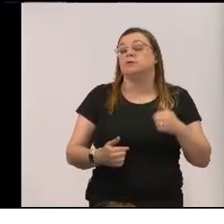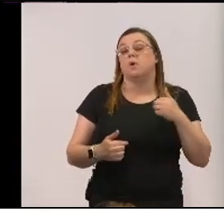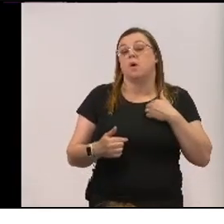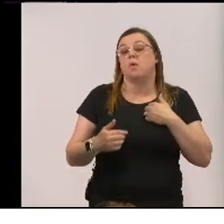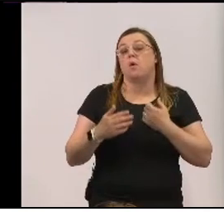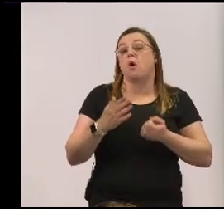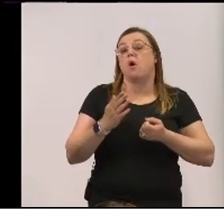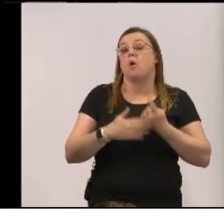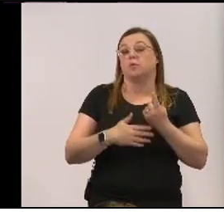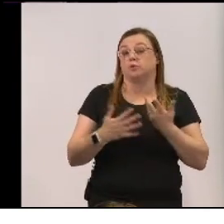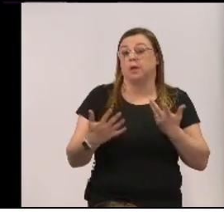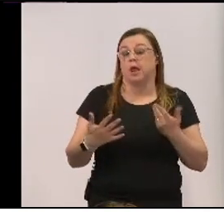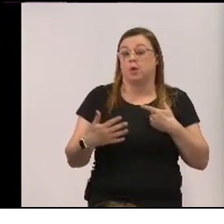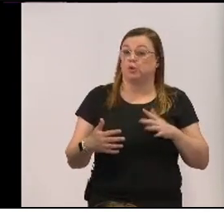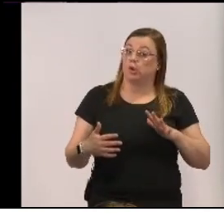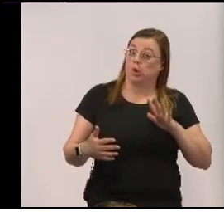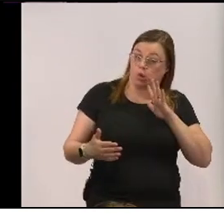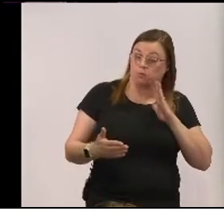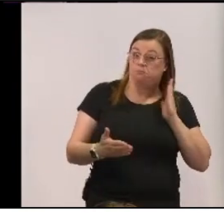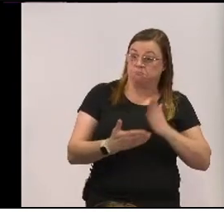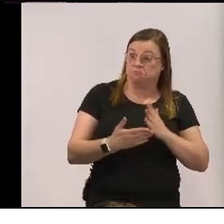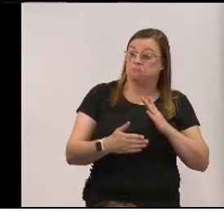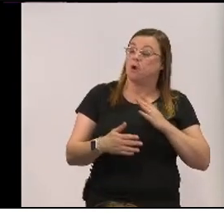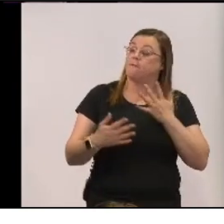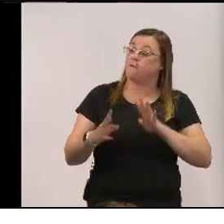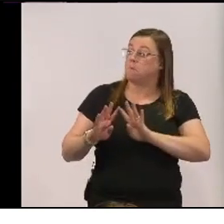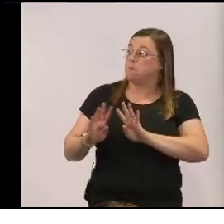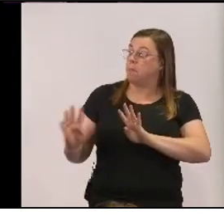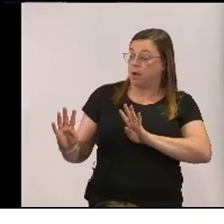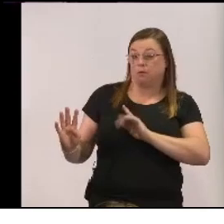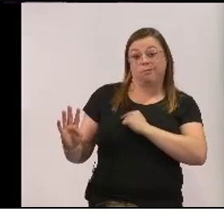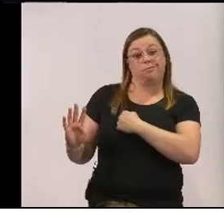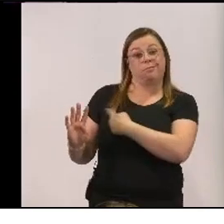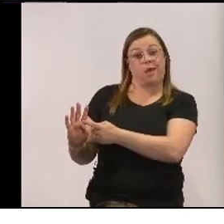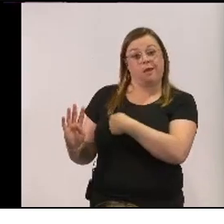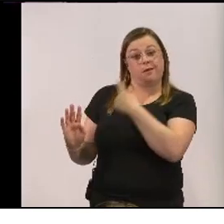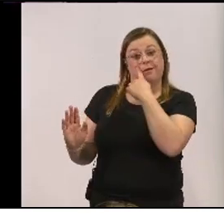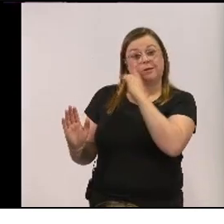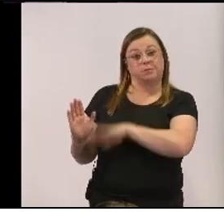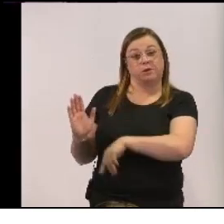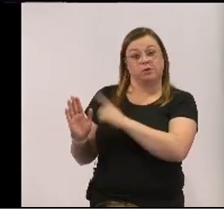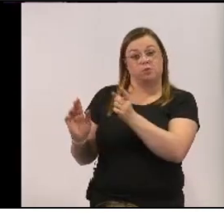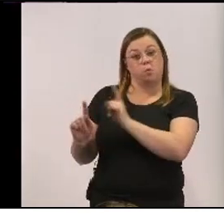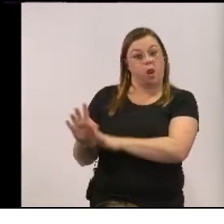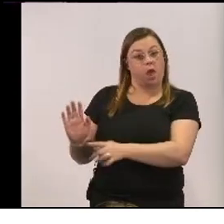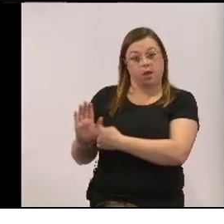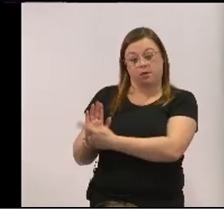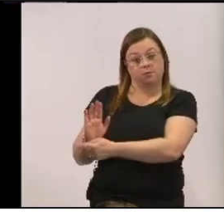directly about our panellists’ experience the current kind of